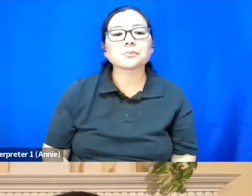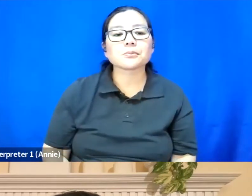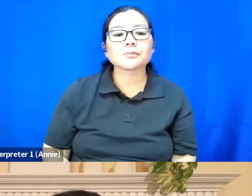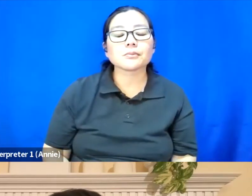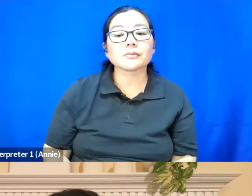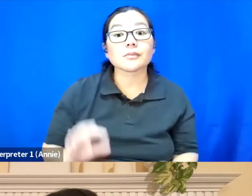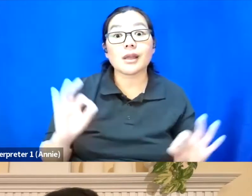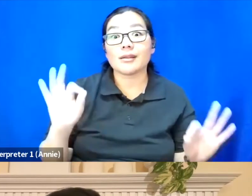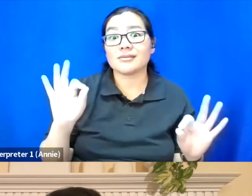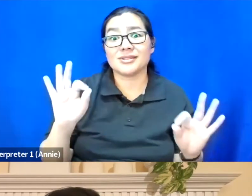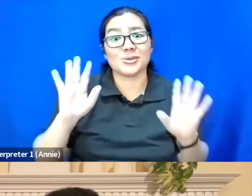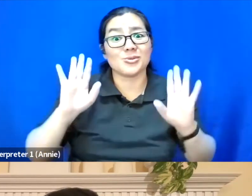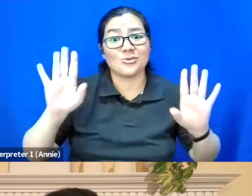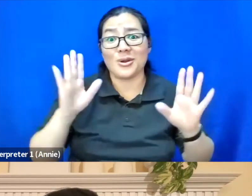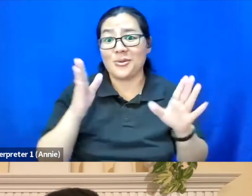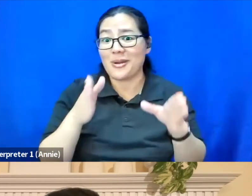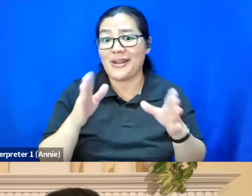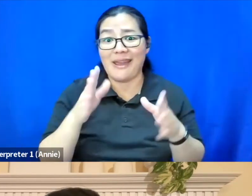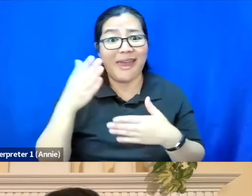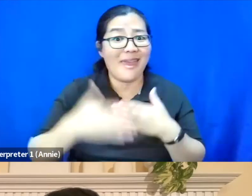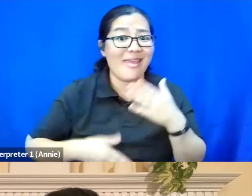to read everyone's names aloud for access.